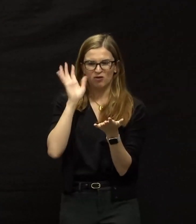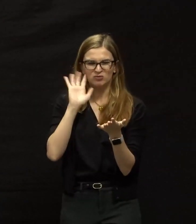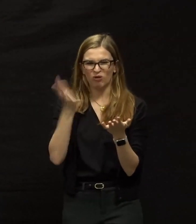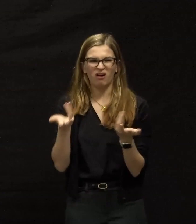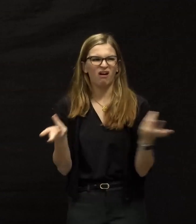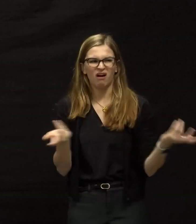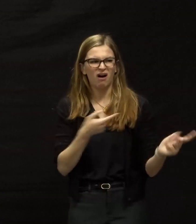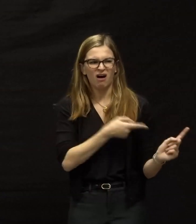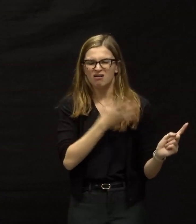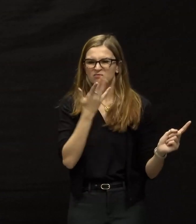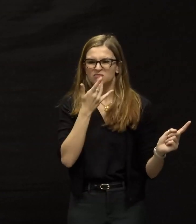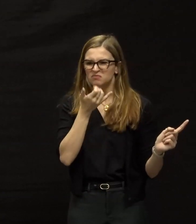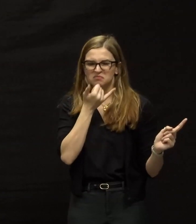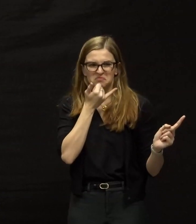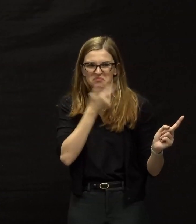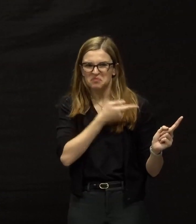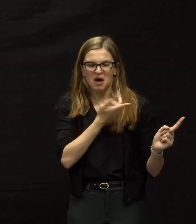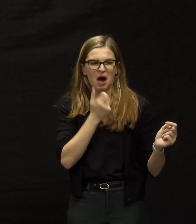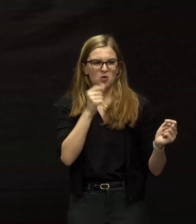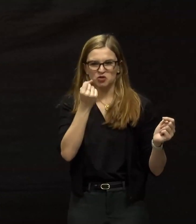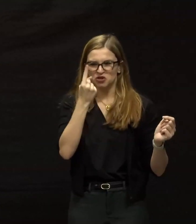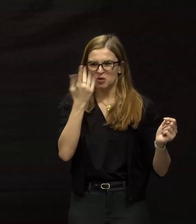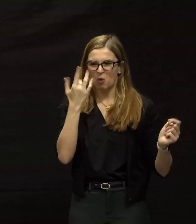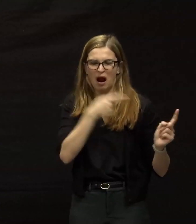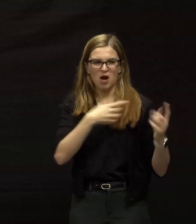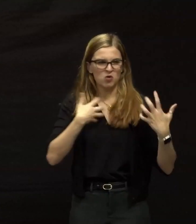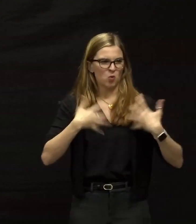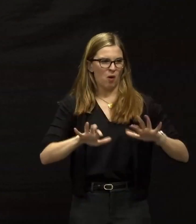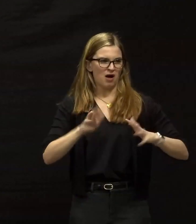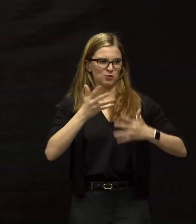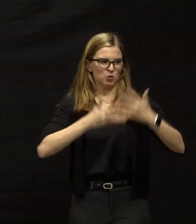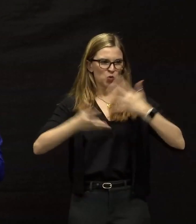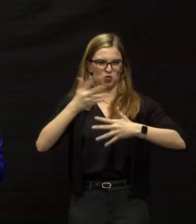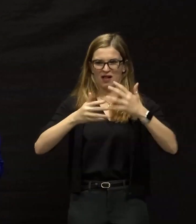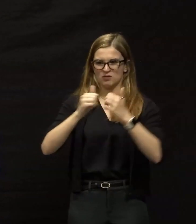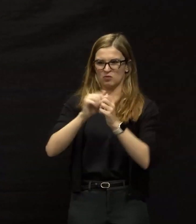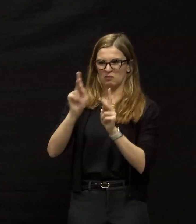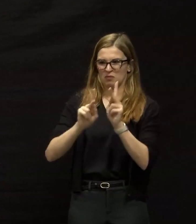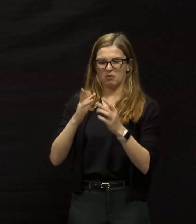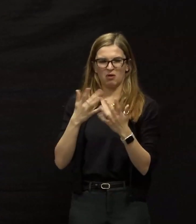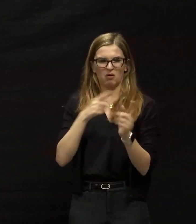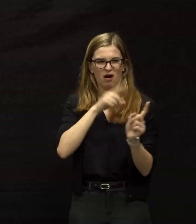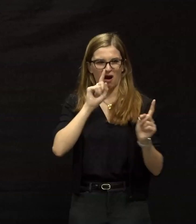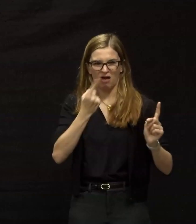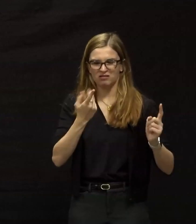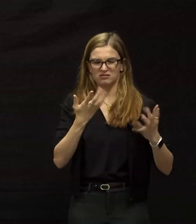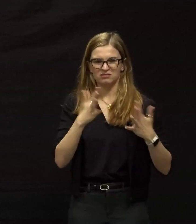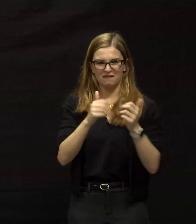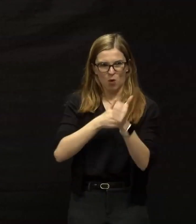And sometimes the parents will be like, "You know, what's wrong? I don't understand why you don't want to socialize with particular people,"